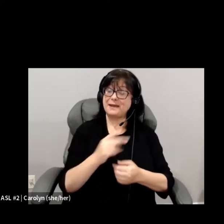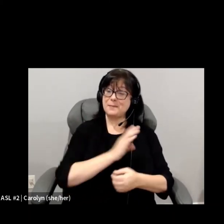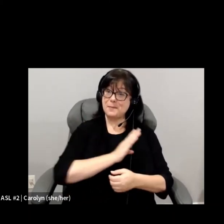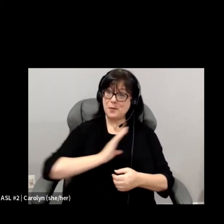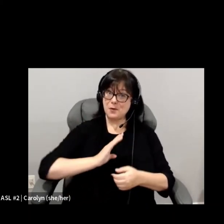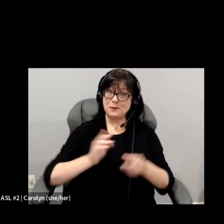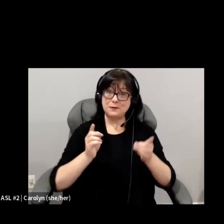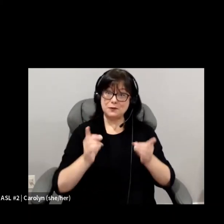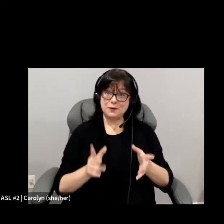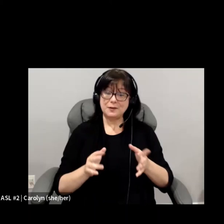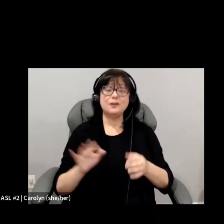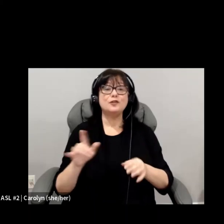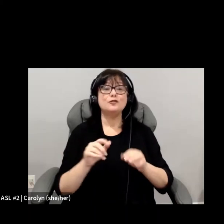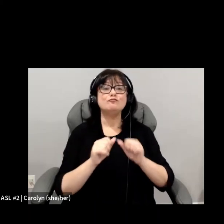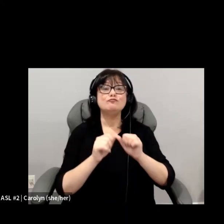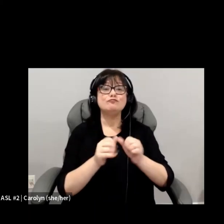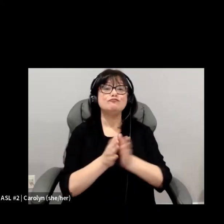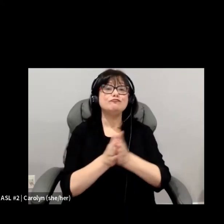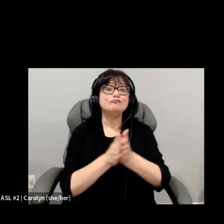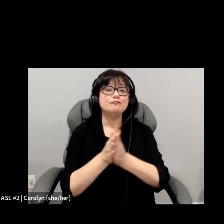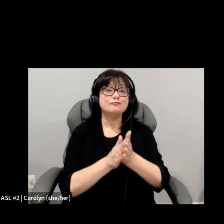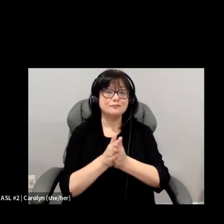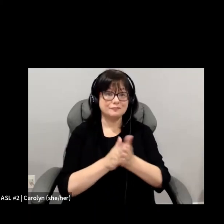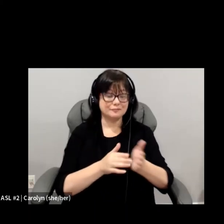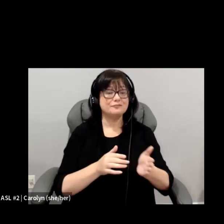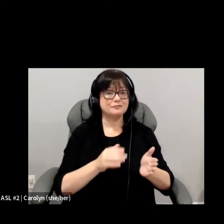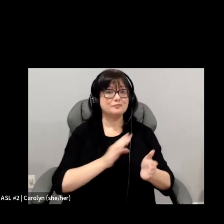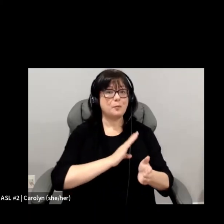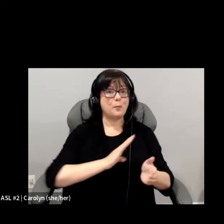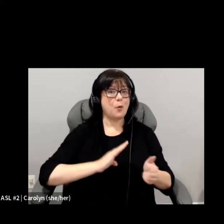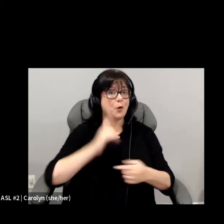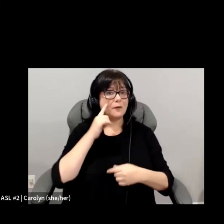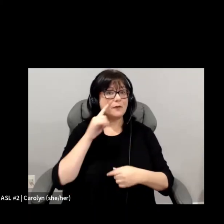I'LL GIVE THE FLOOR BACK TO DOUG.